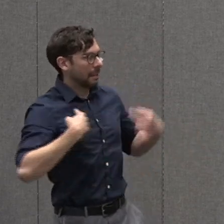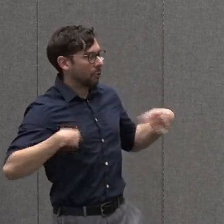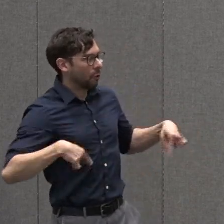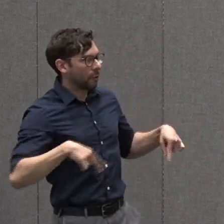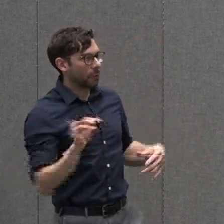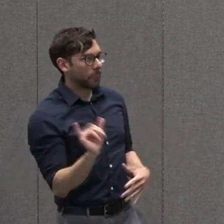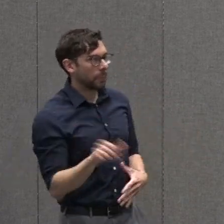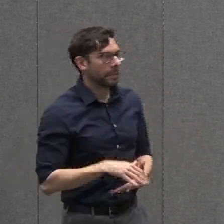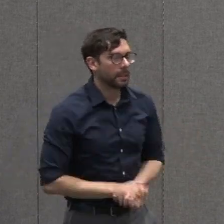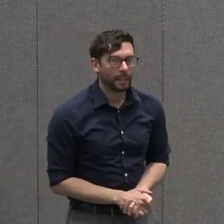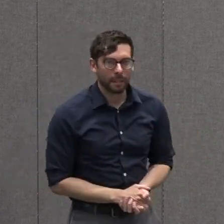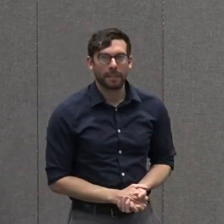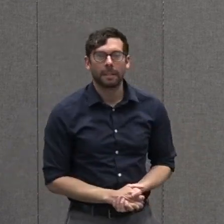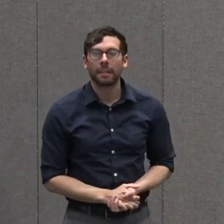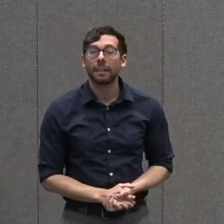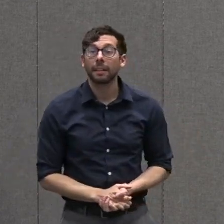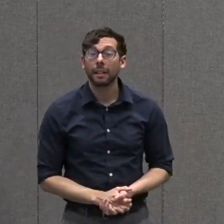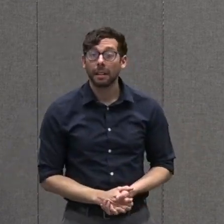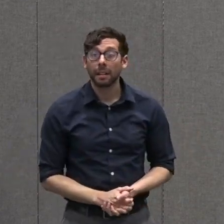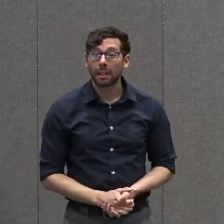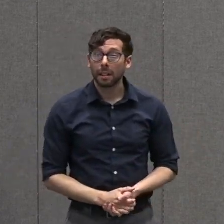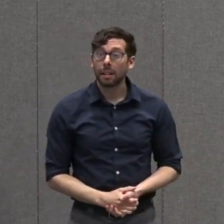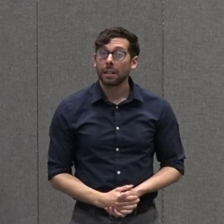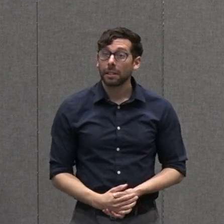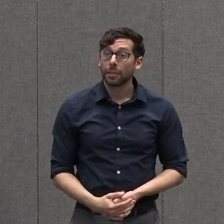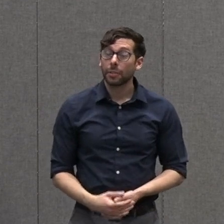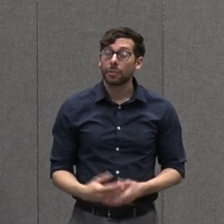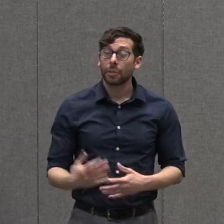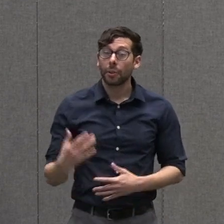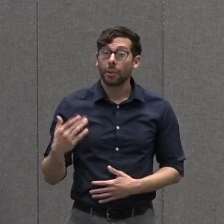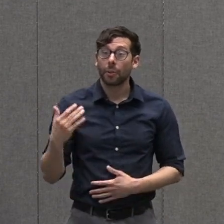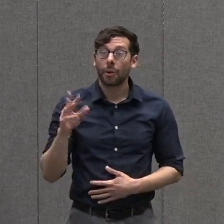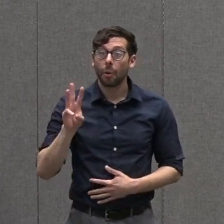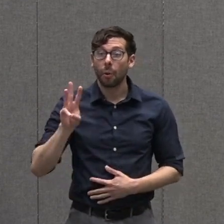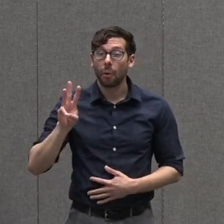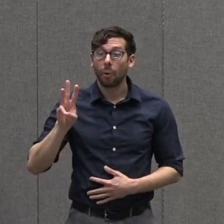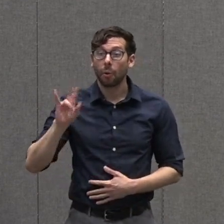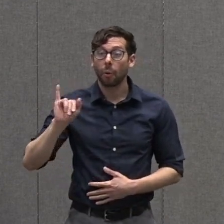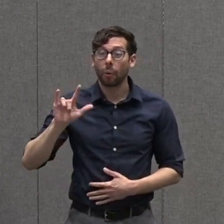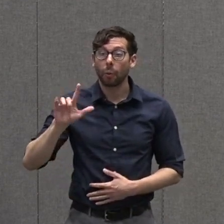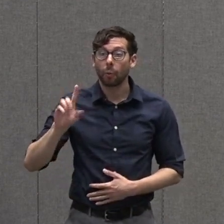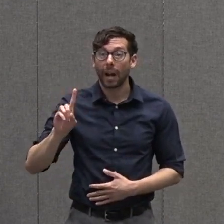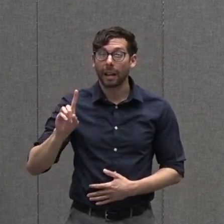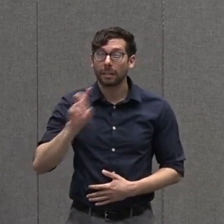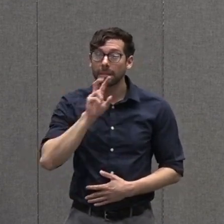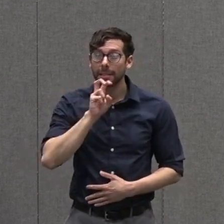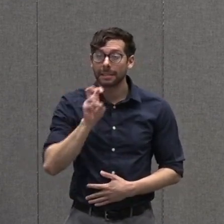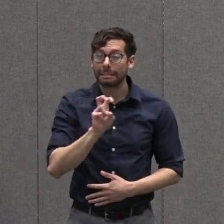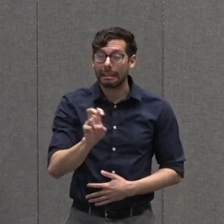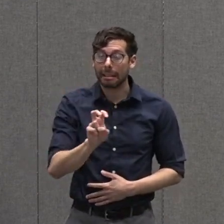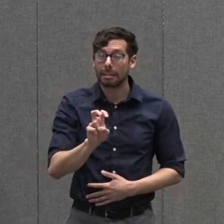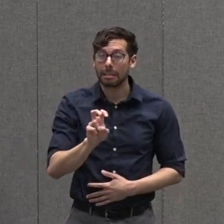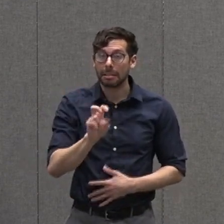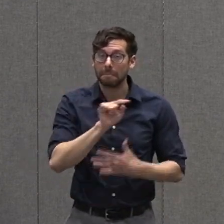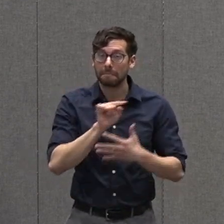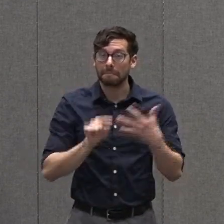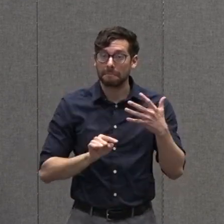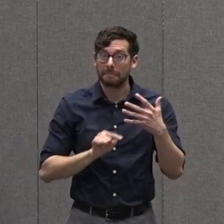Now, in the wild, a wild snake, like these snakes you're seeing, would be a little more defensive.